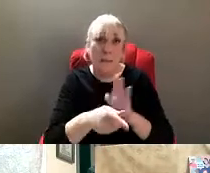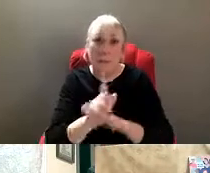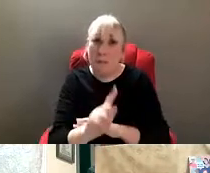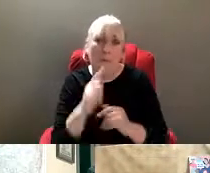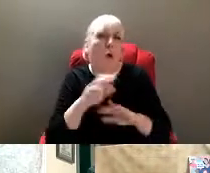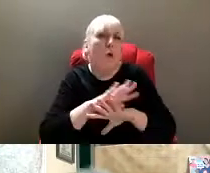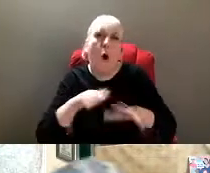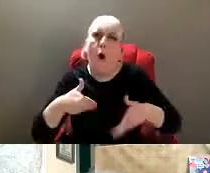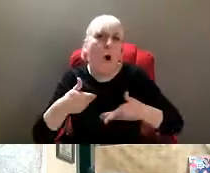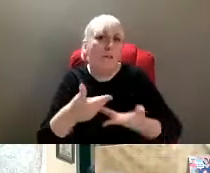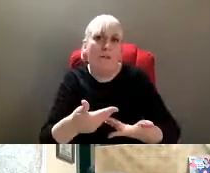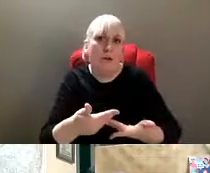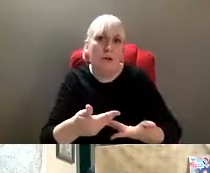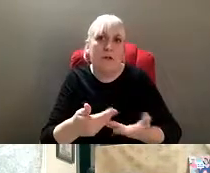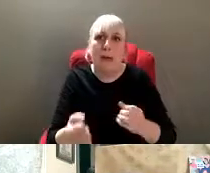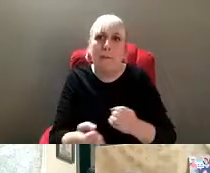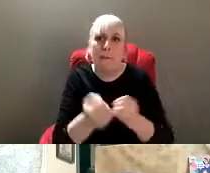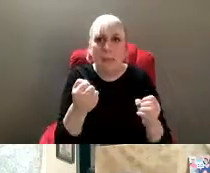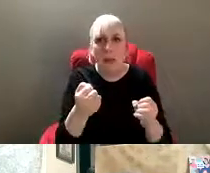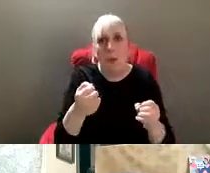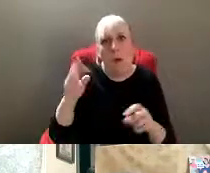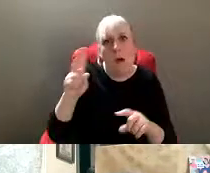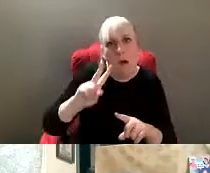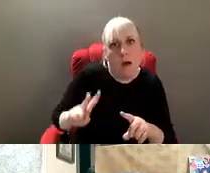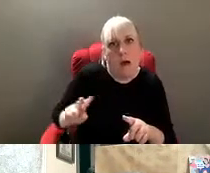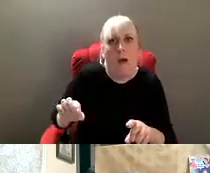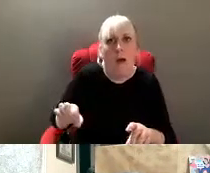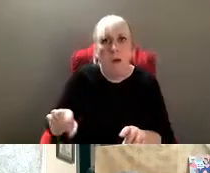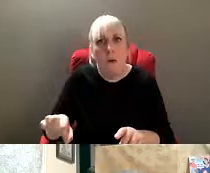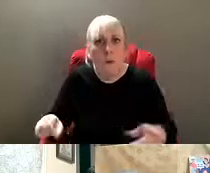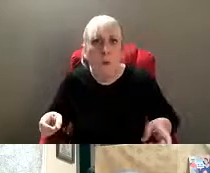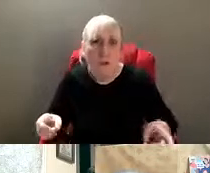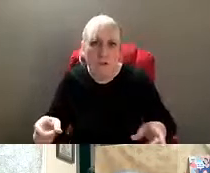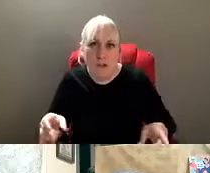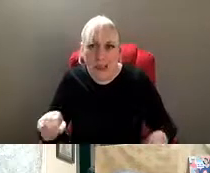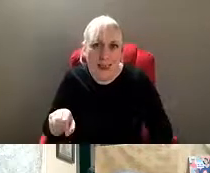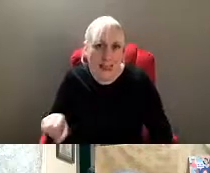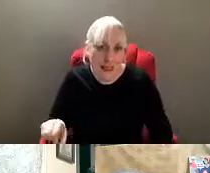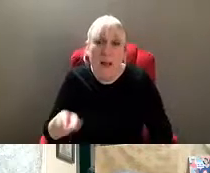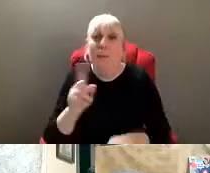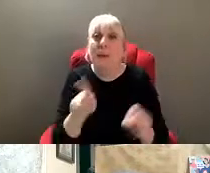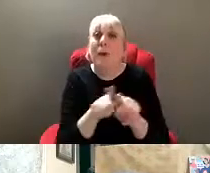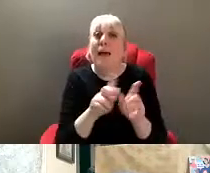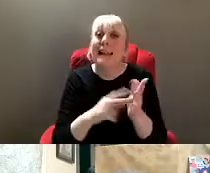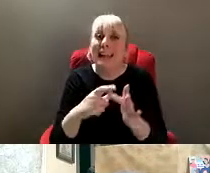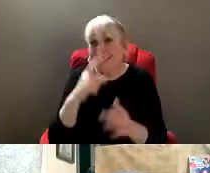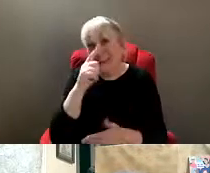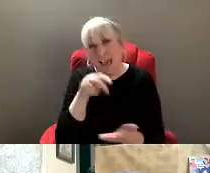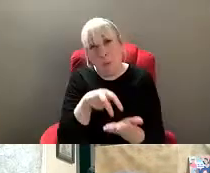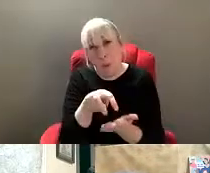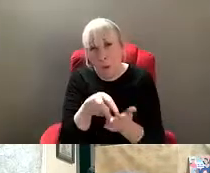meaning that people like her like nate who can walk a bit but cannot walk the 400 meters to the